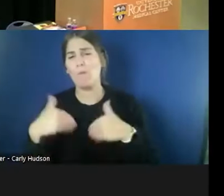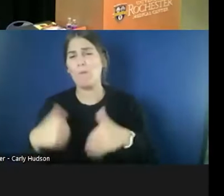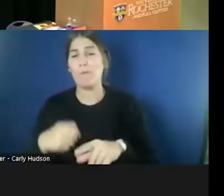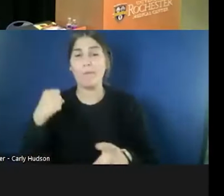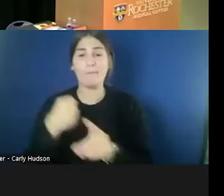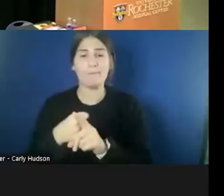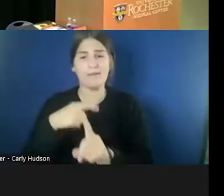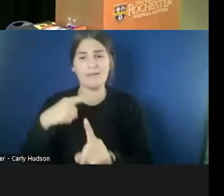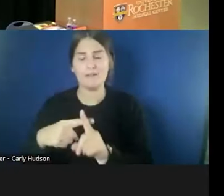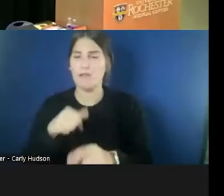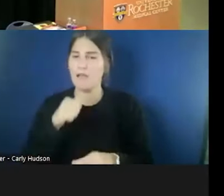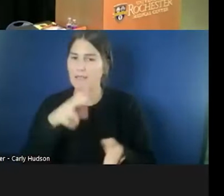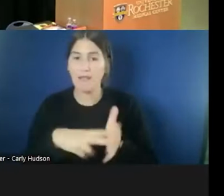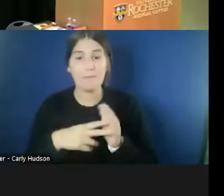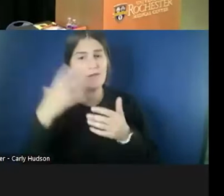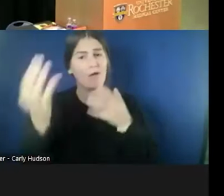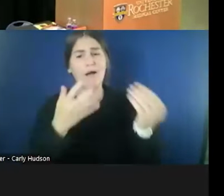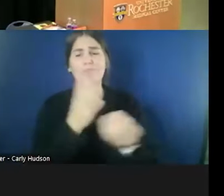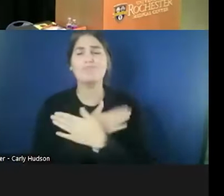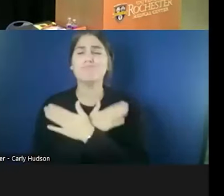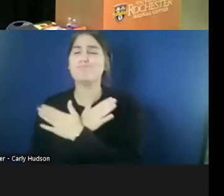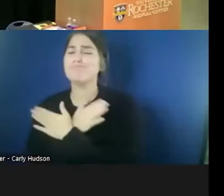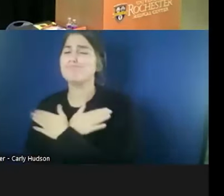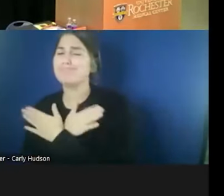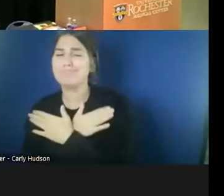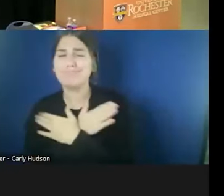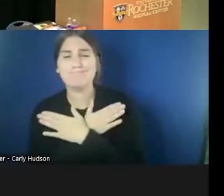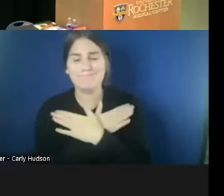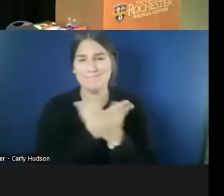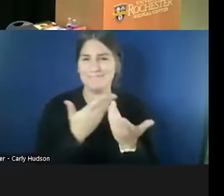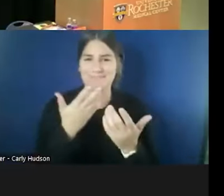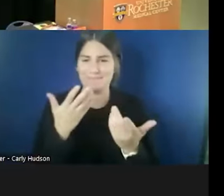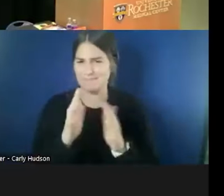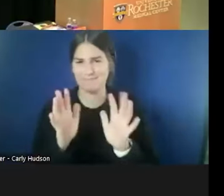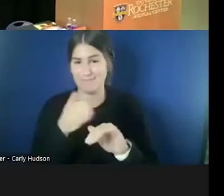go out there and hug everyone especially in a postco world we want to still respect those